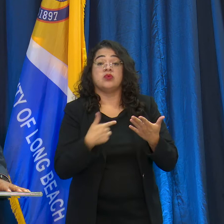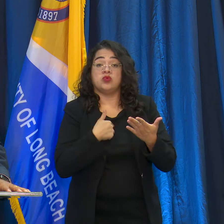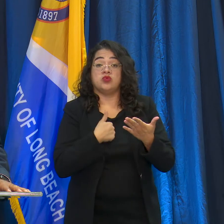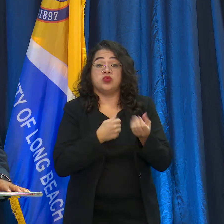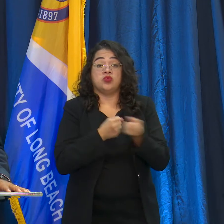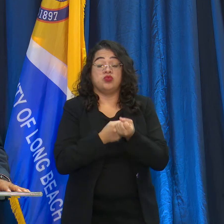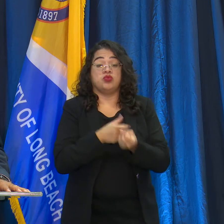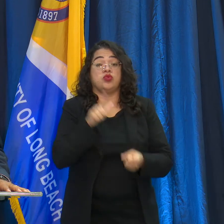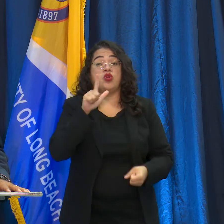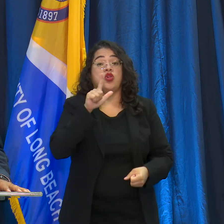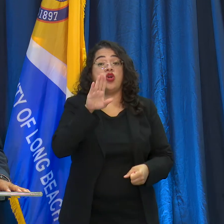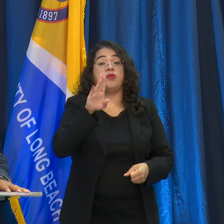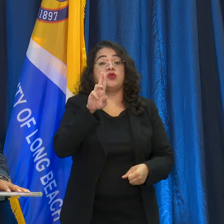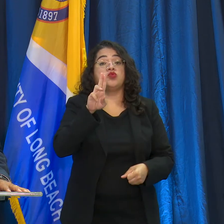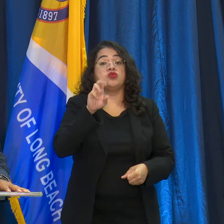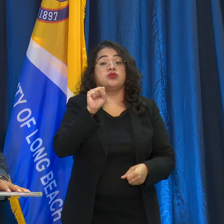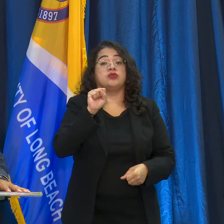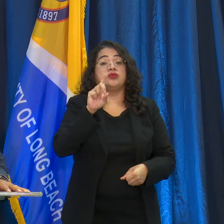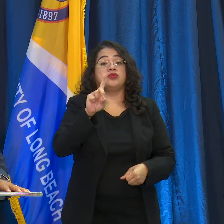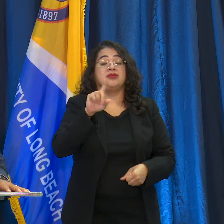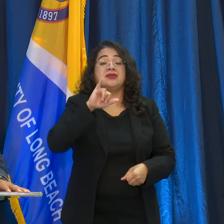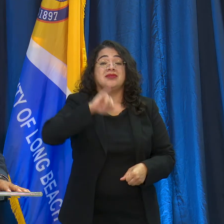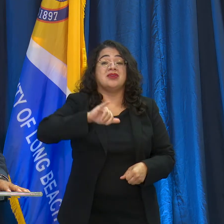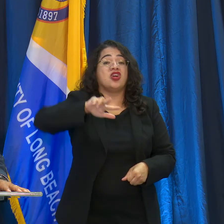This is the third largest school system